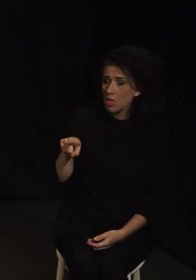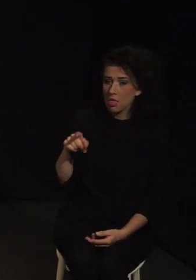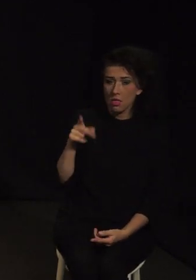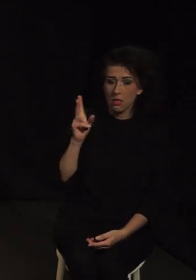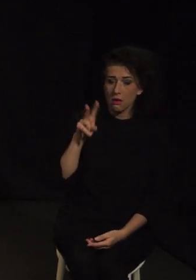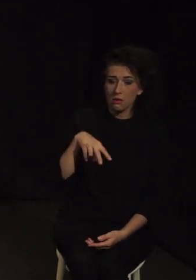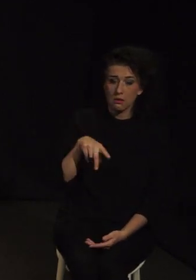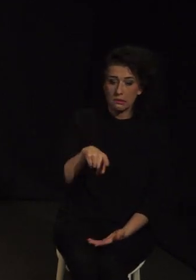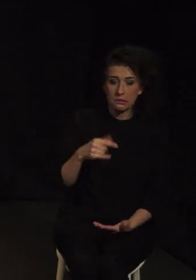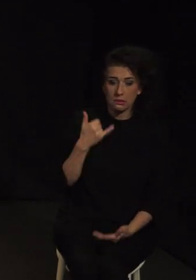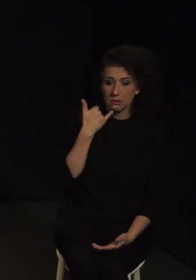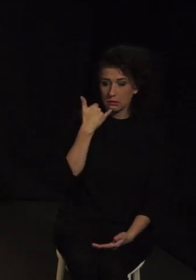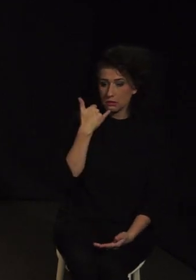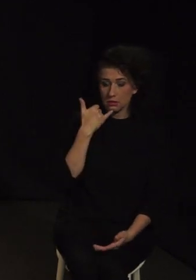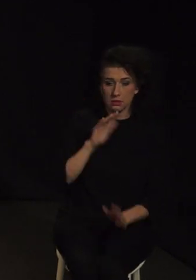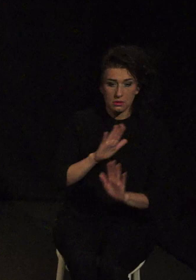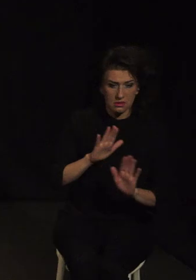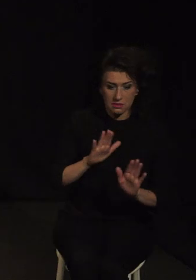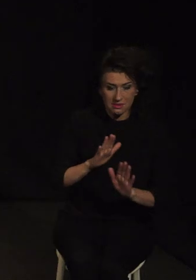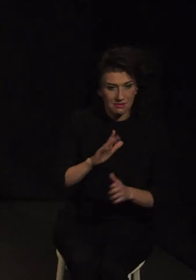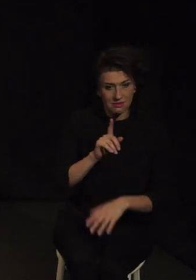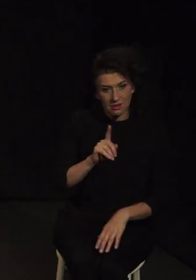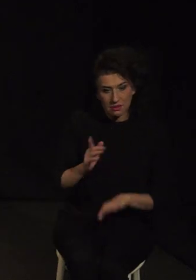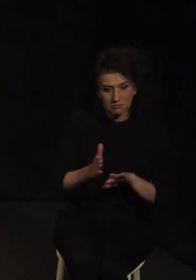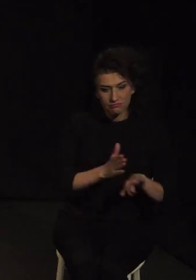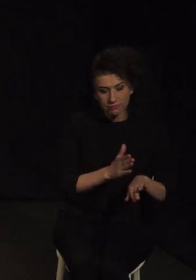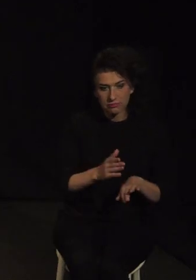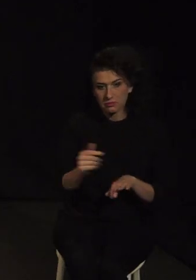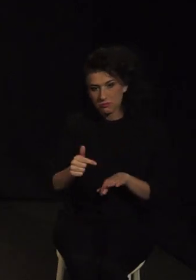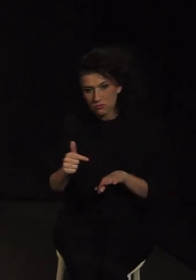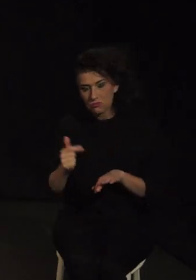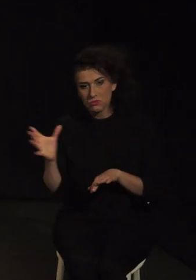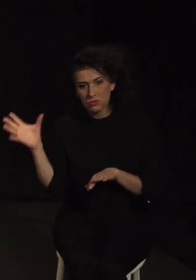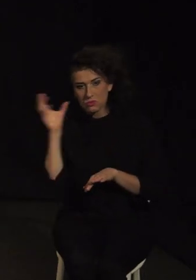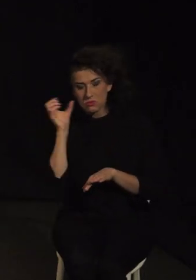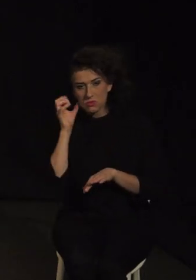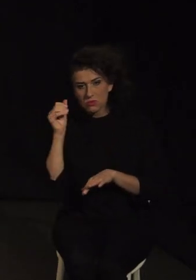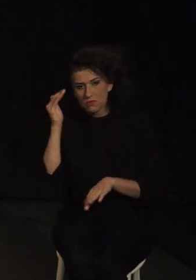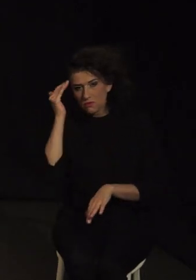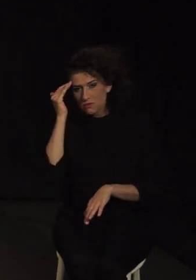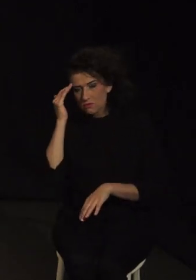but we should be able to hear them, even while reading them,